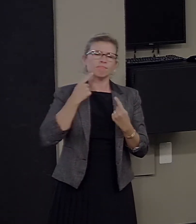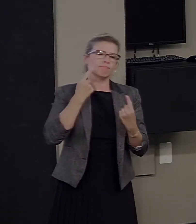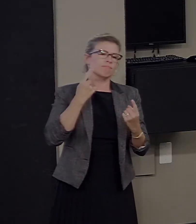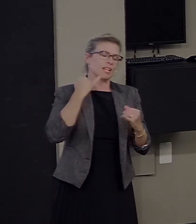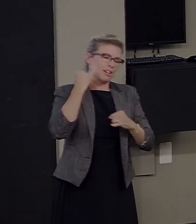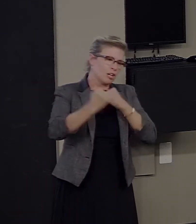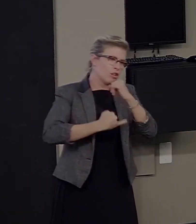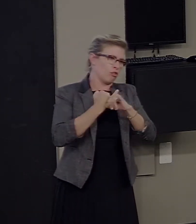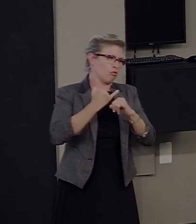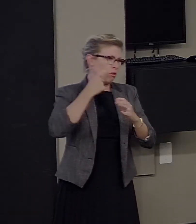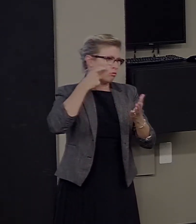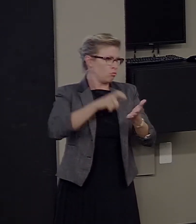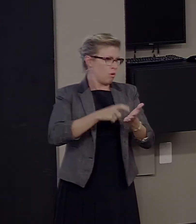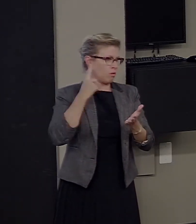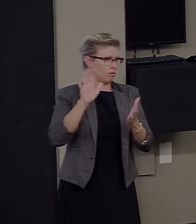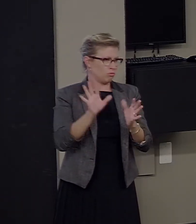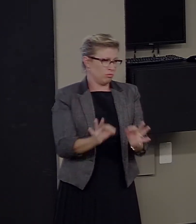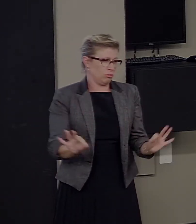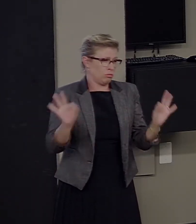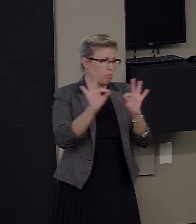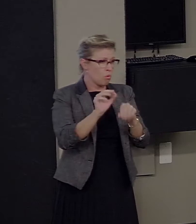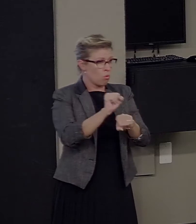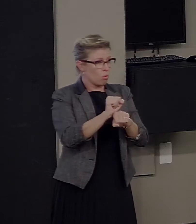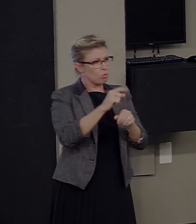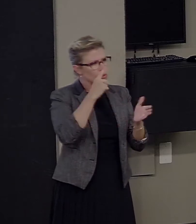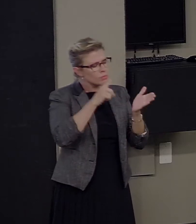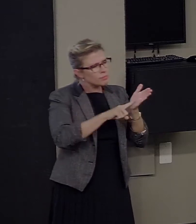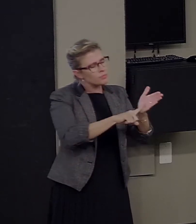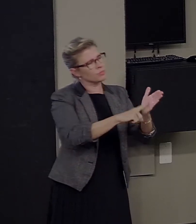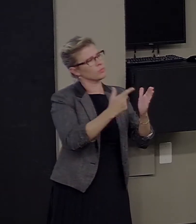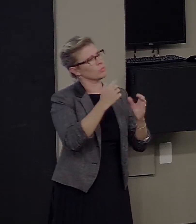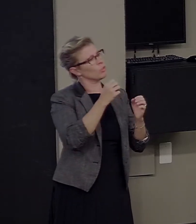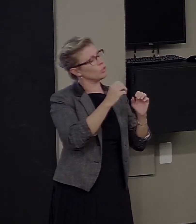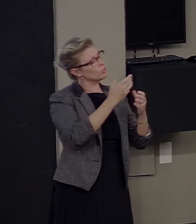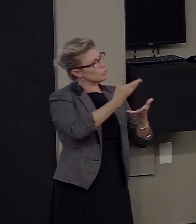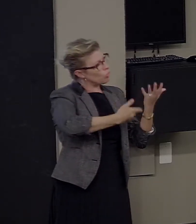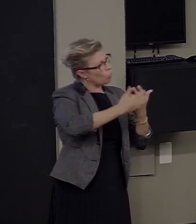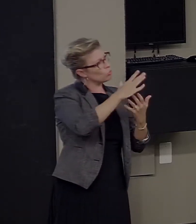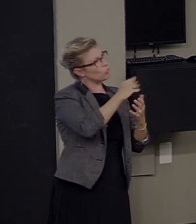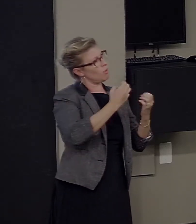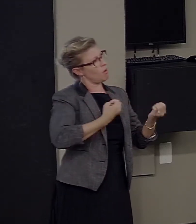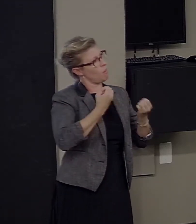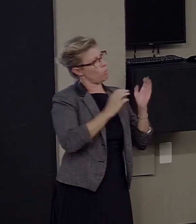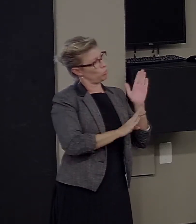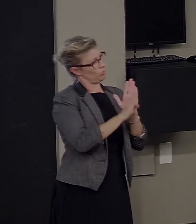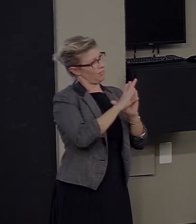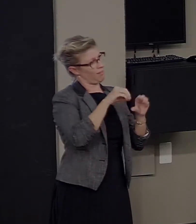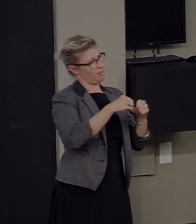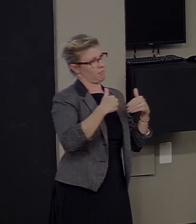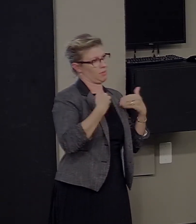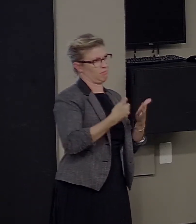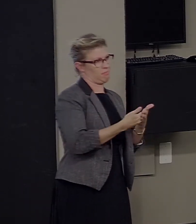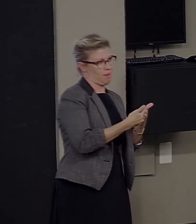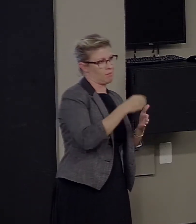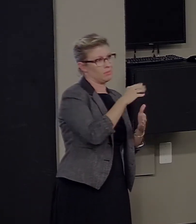for his important work investigating the social and emotional development of infants and children.